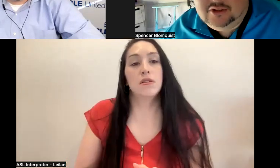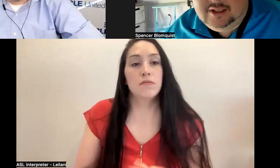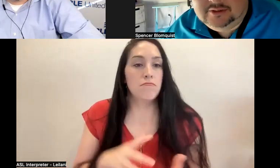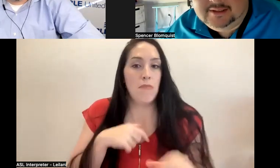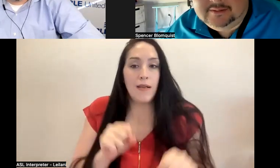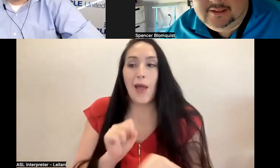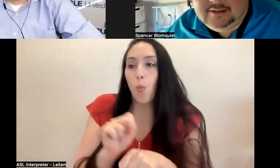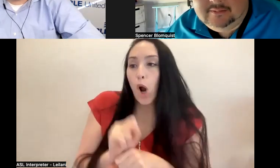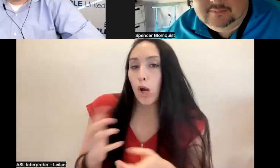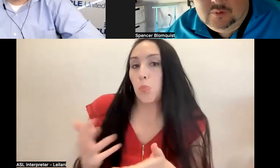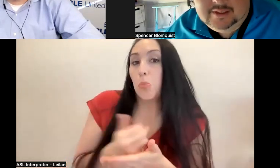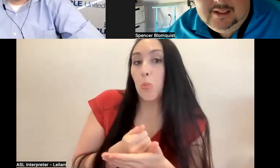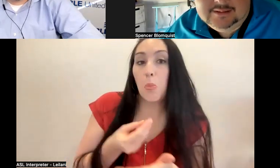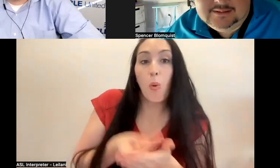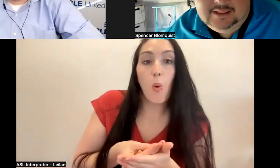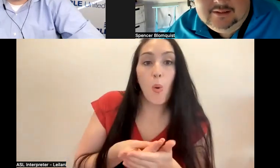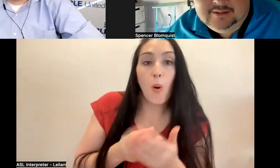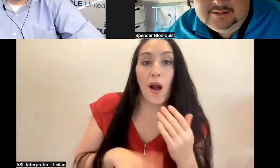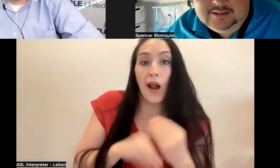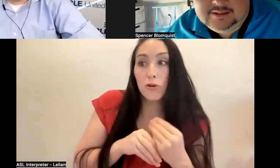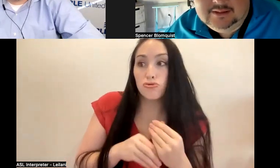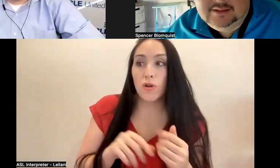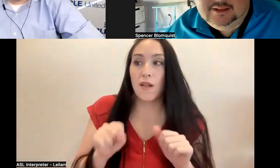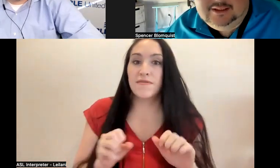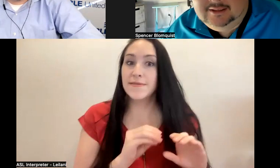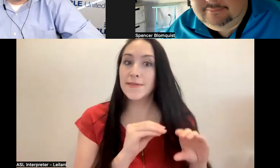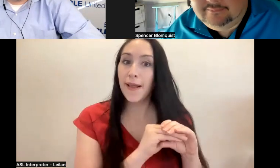11:19:48 And, you know, actually make some income work that I can save, and just makes